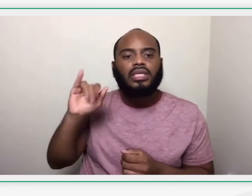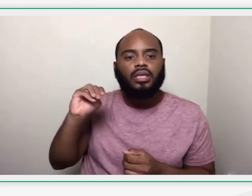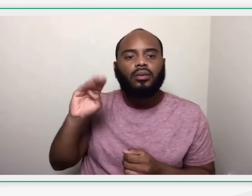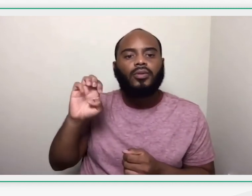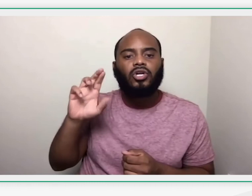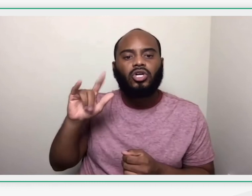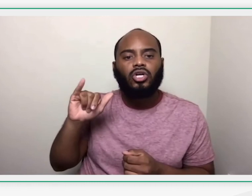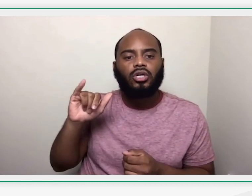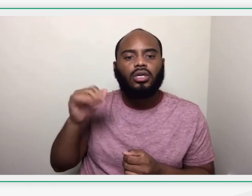Kimberly Hamilton.